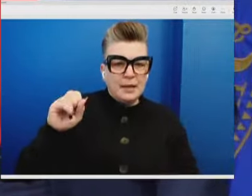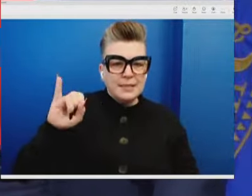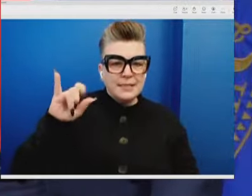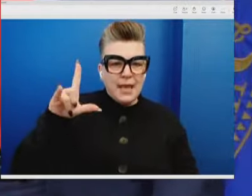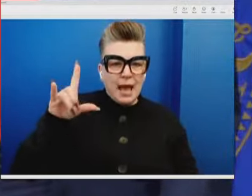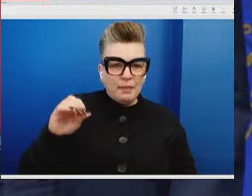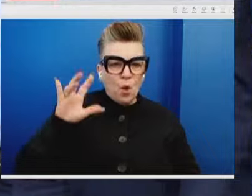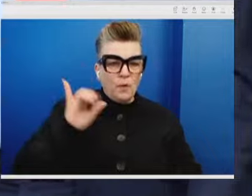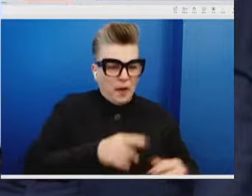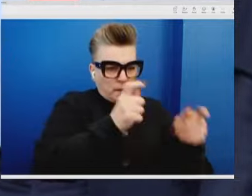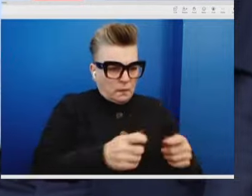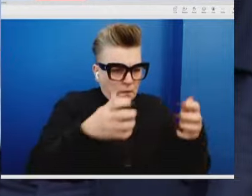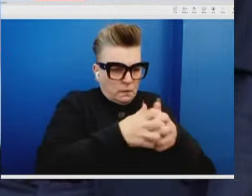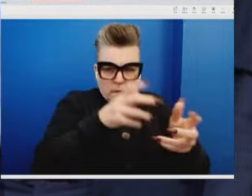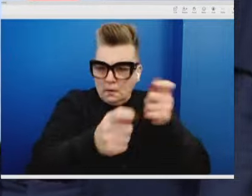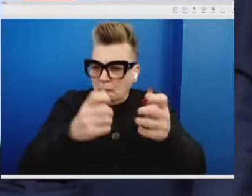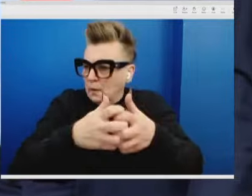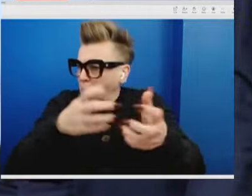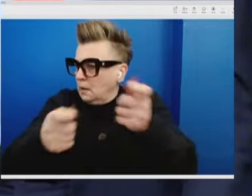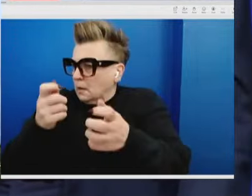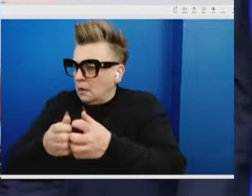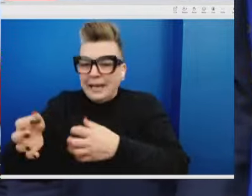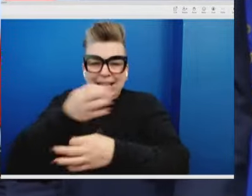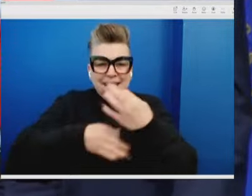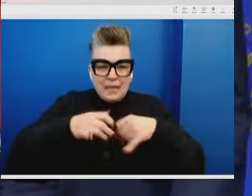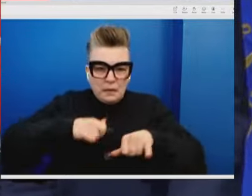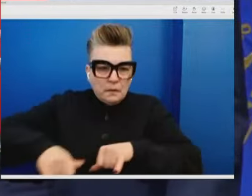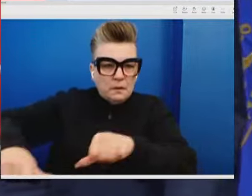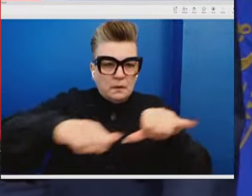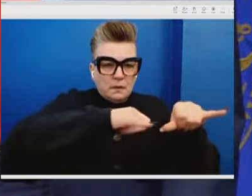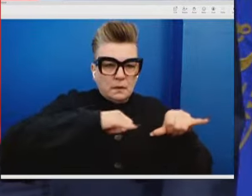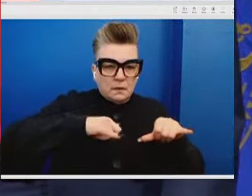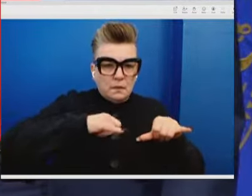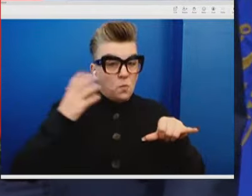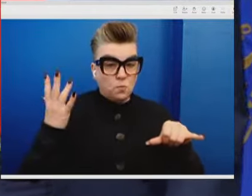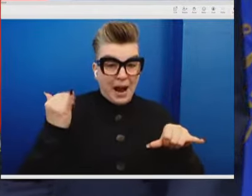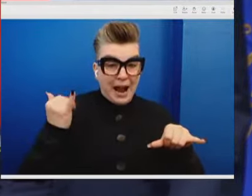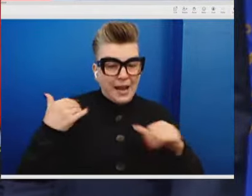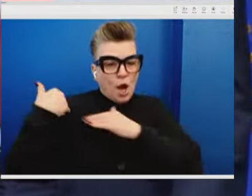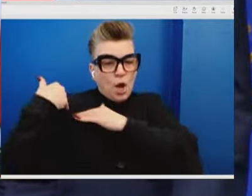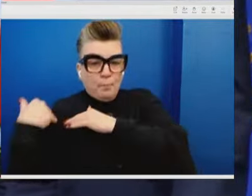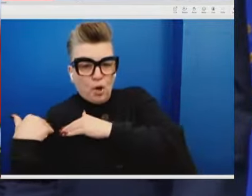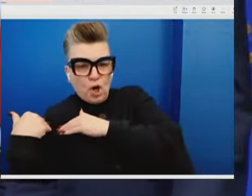burden in the program. And we want to streamline the program and make it better for beneficiaries